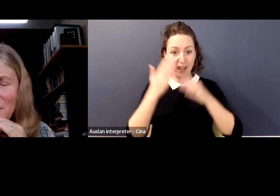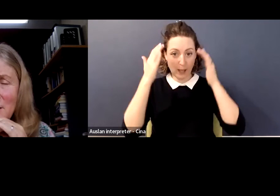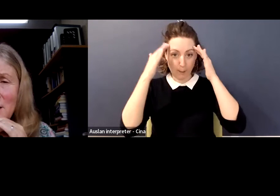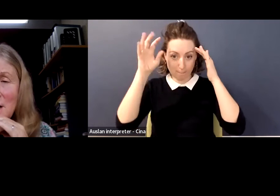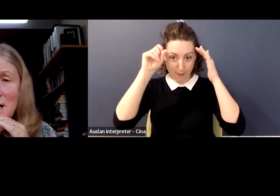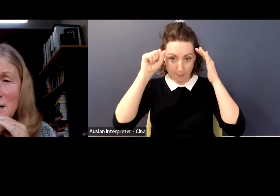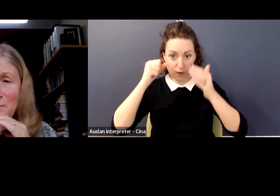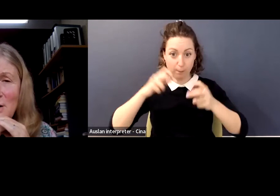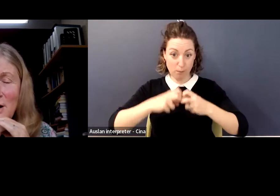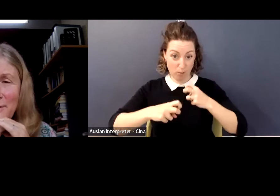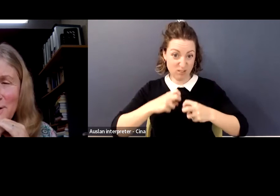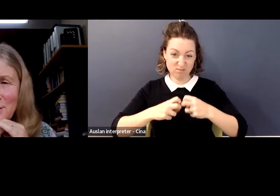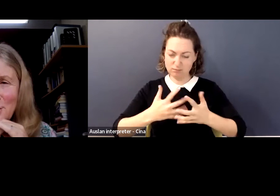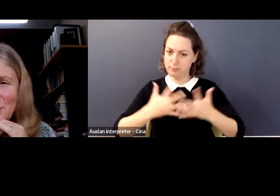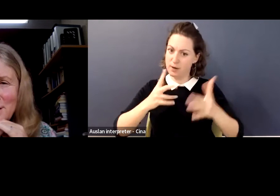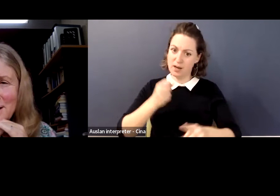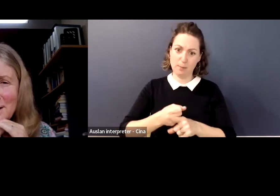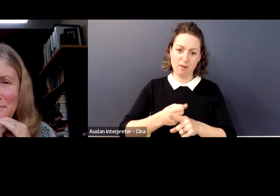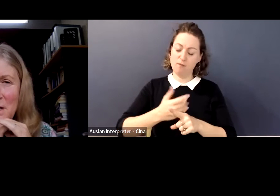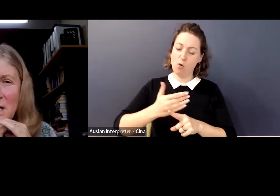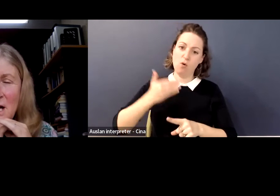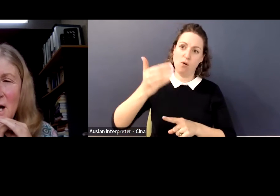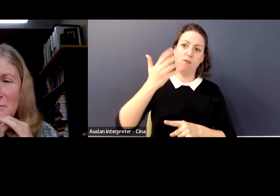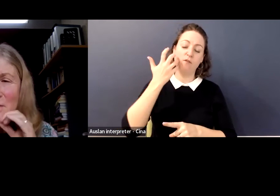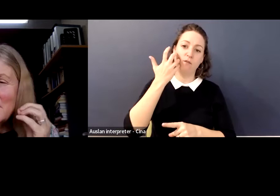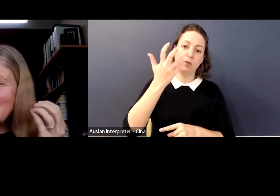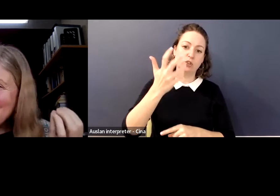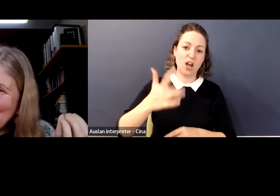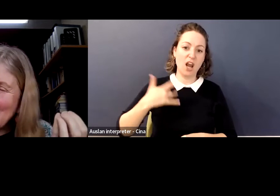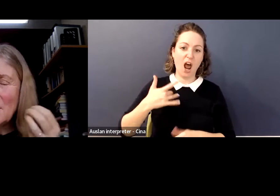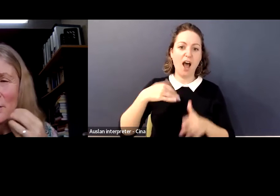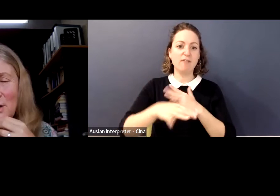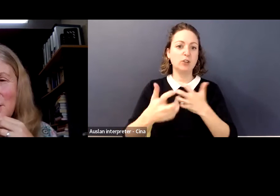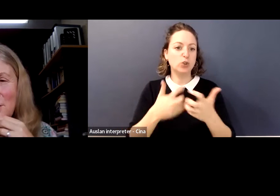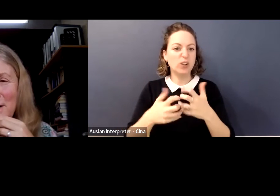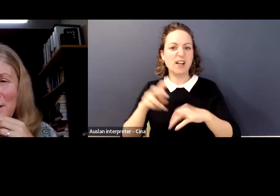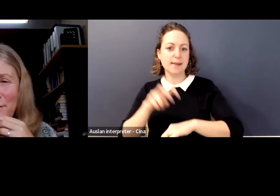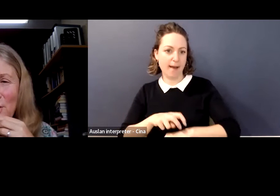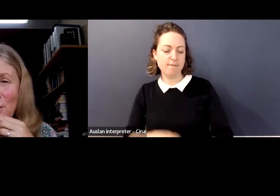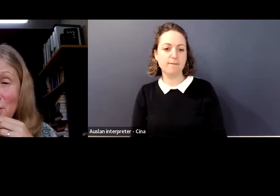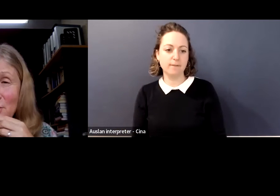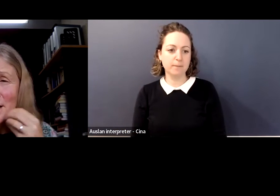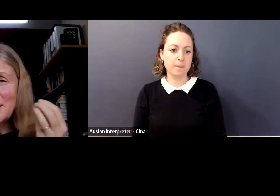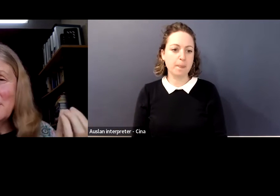for life in the tertiary sector. There's less of a concern around the phonological as there